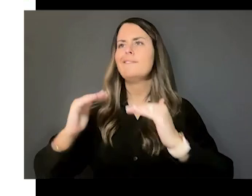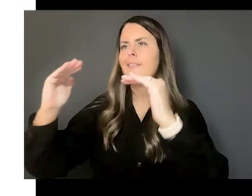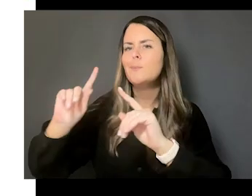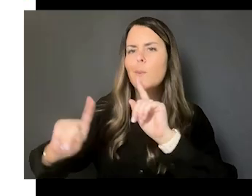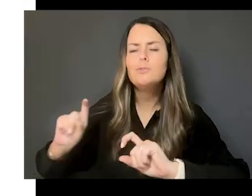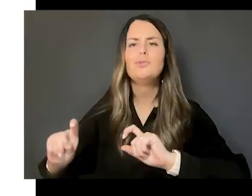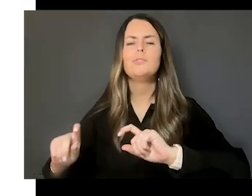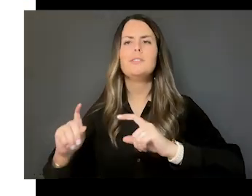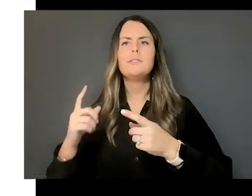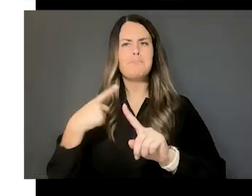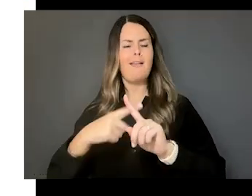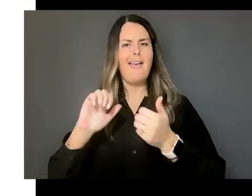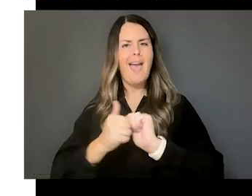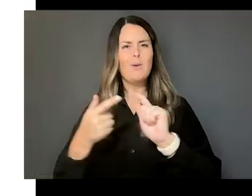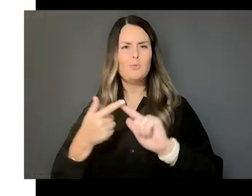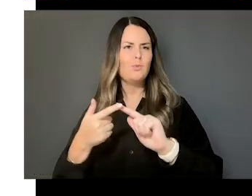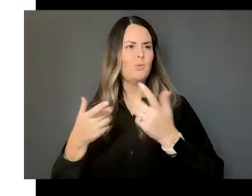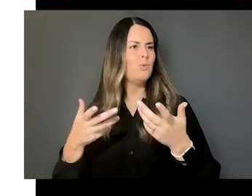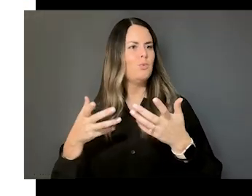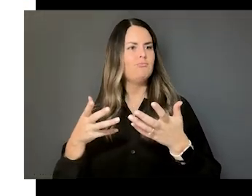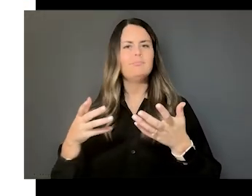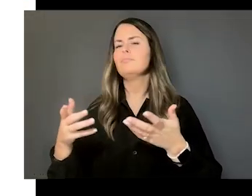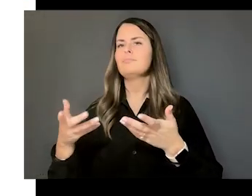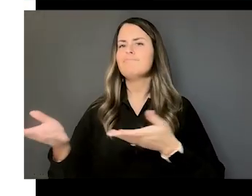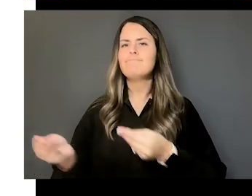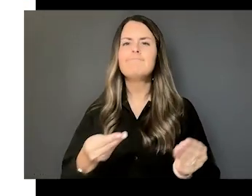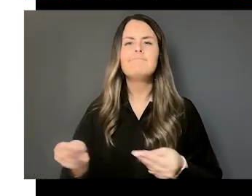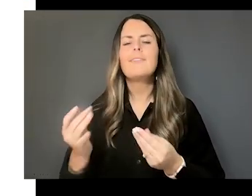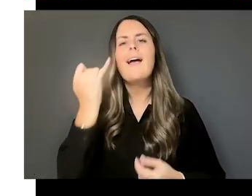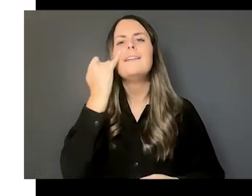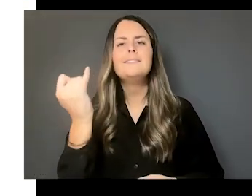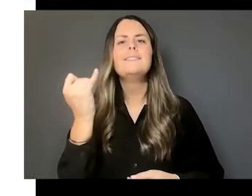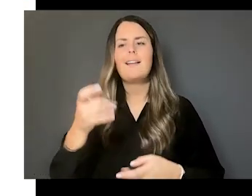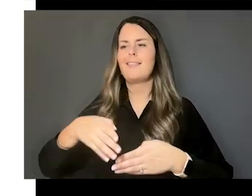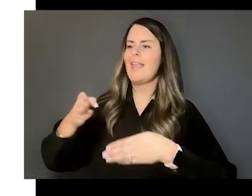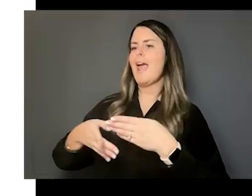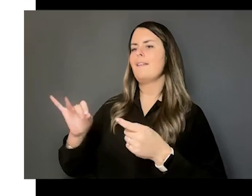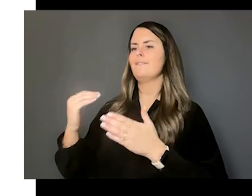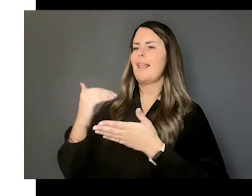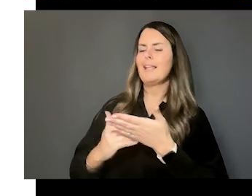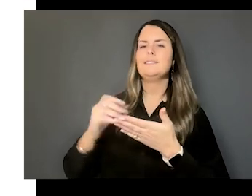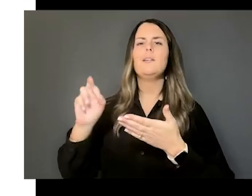and how to synthesize ideas at the at the end of the lesson or series of lessons.